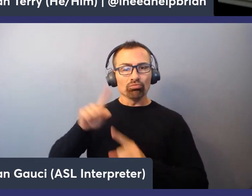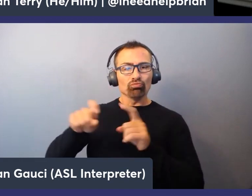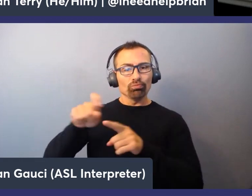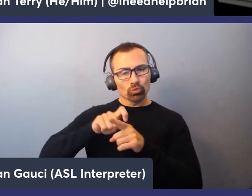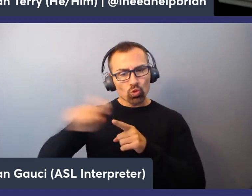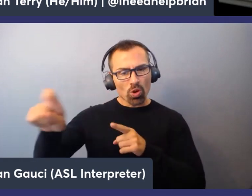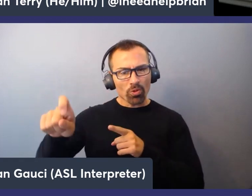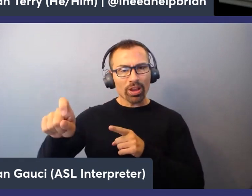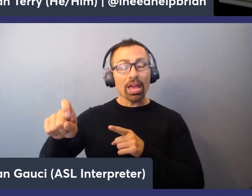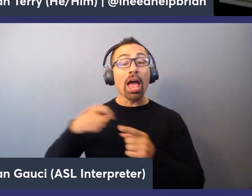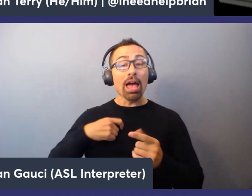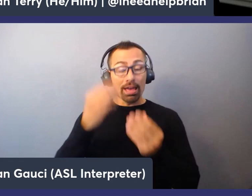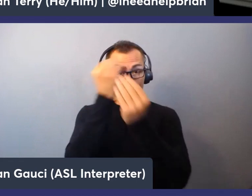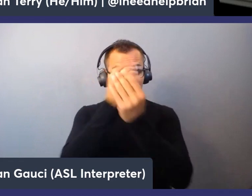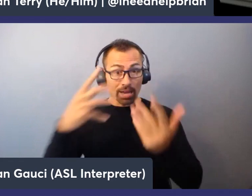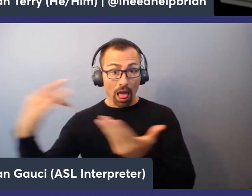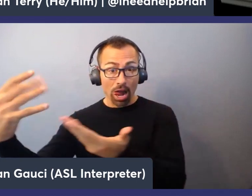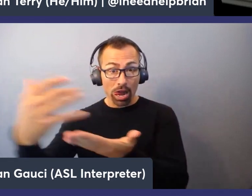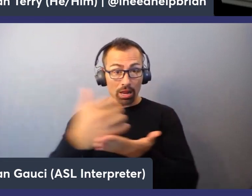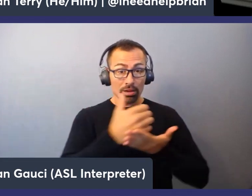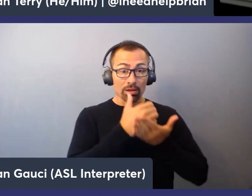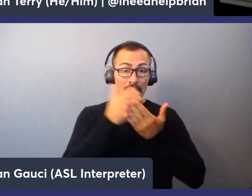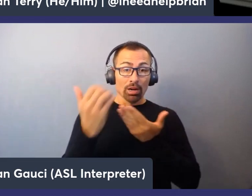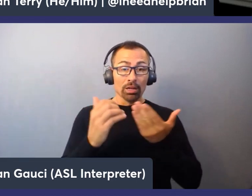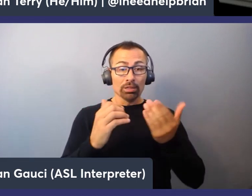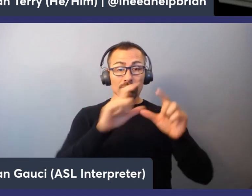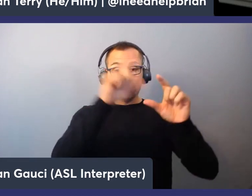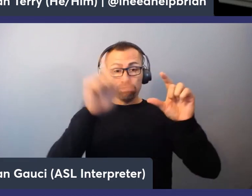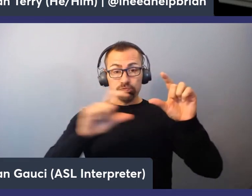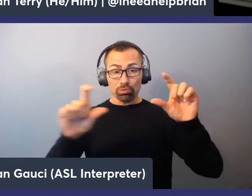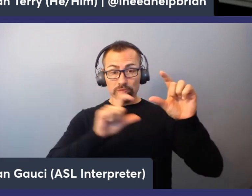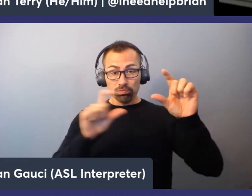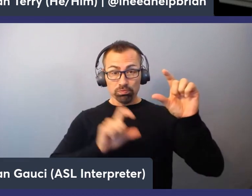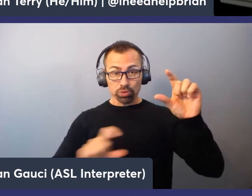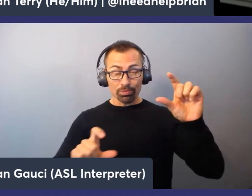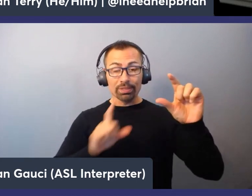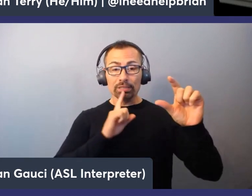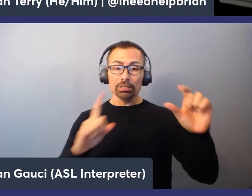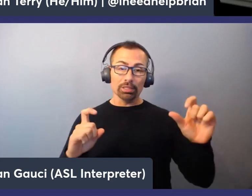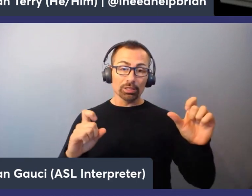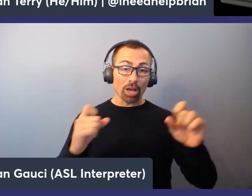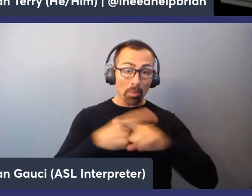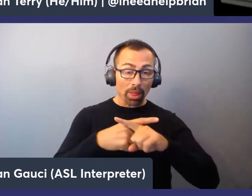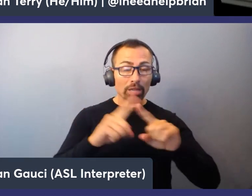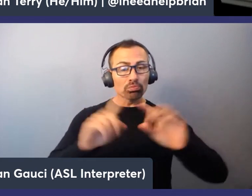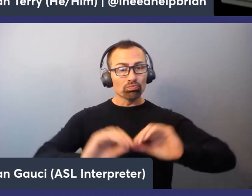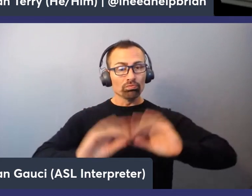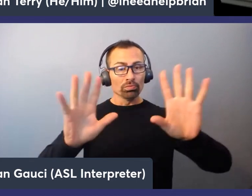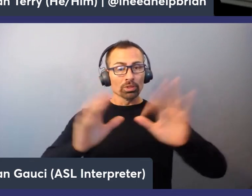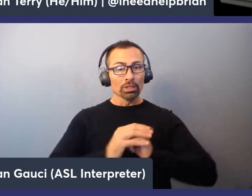because your data doesn't have to be homogenous across it. And then the third aspect there is,